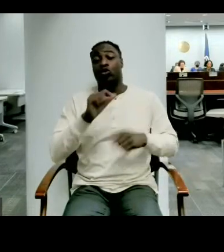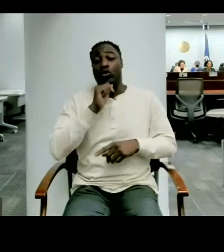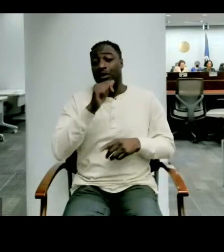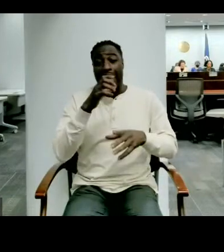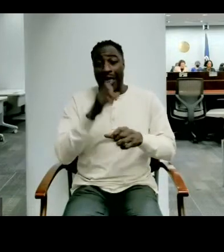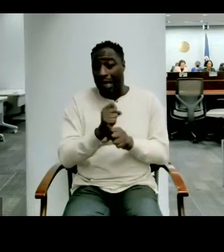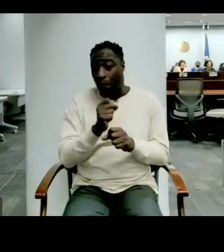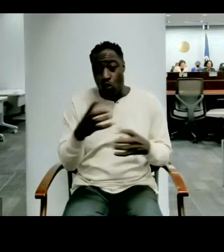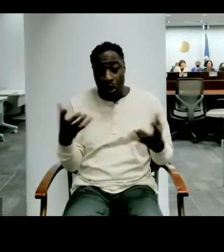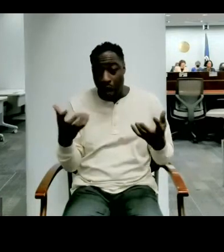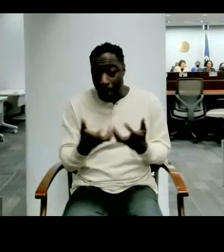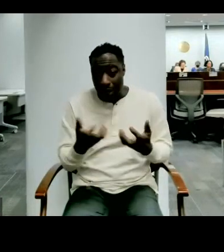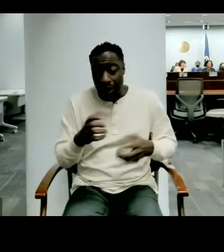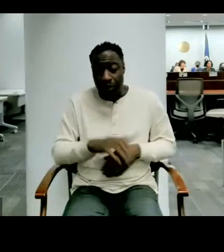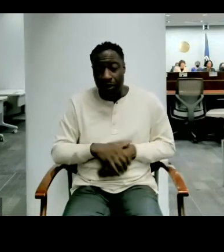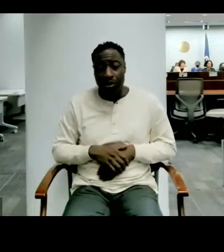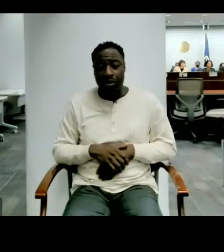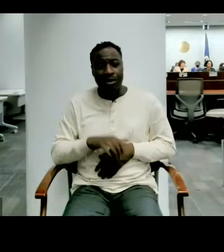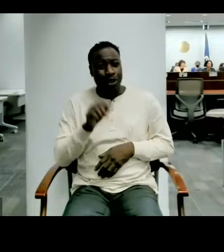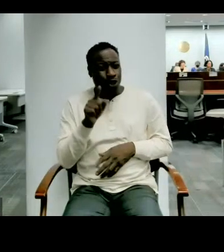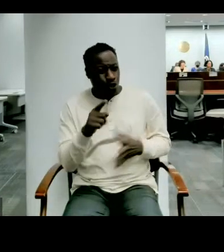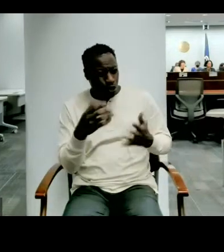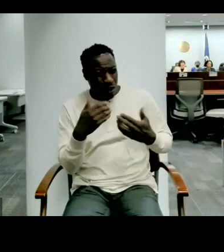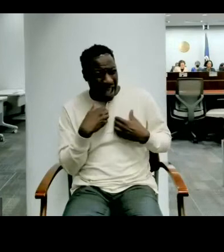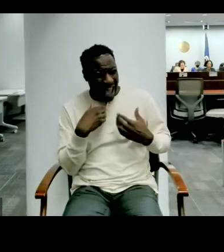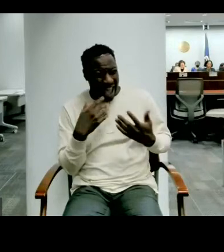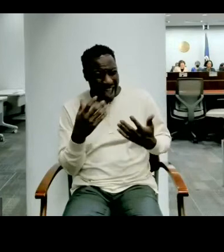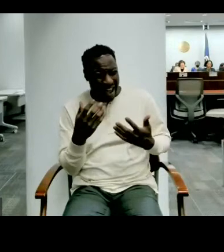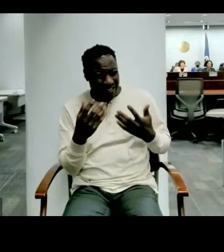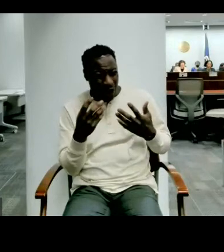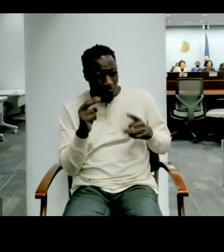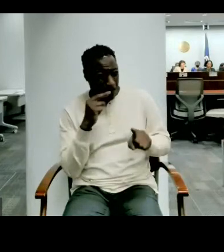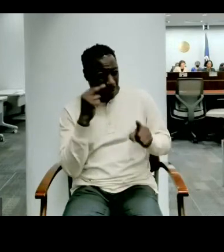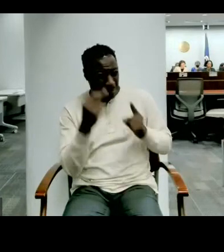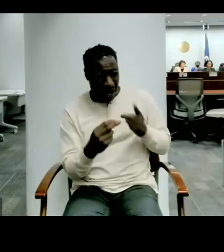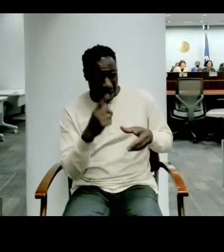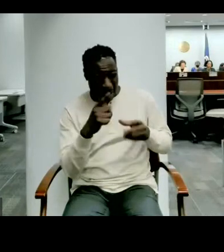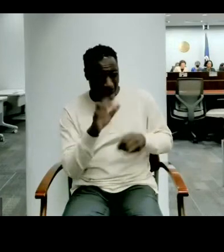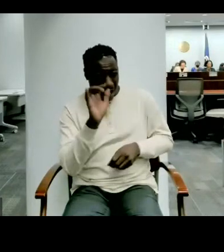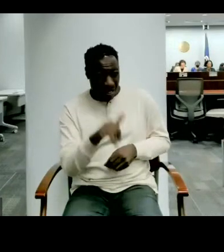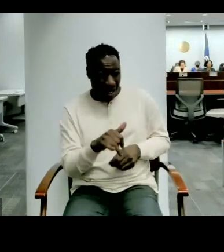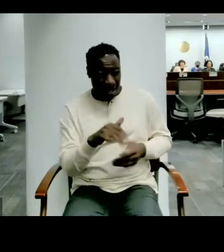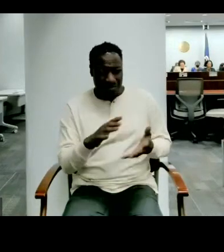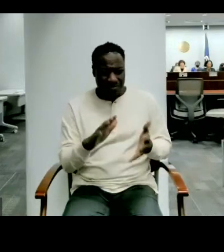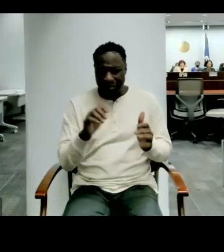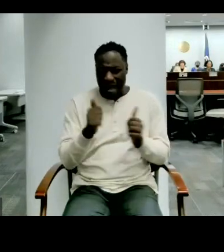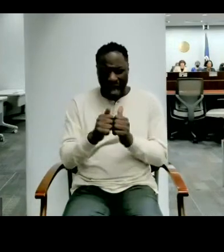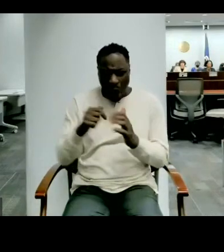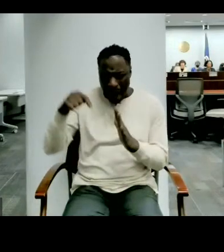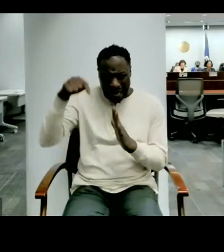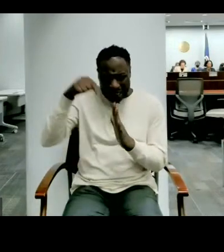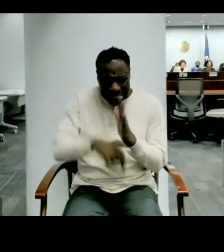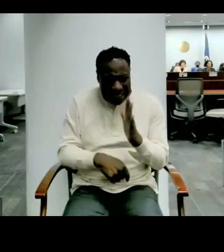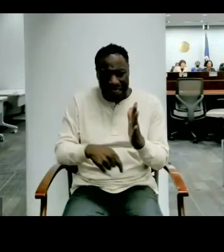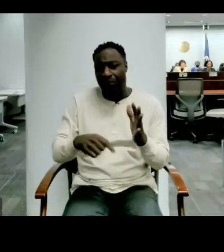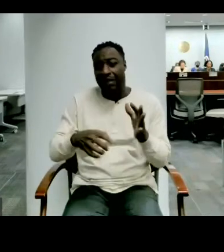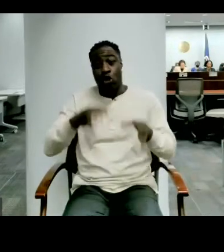Does Becket have a view on that and how extensive do you think this court trend is to say that you